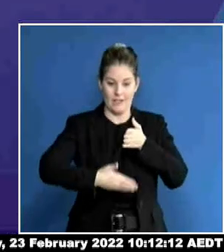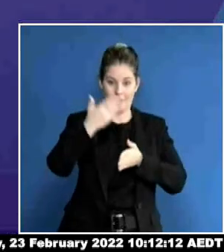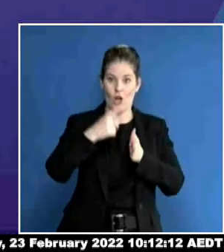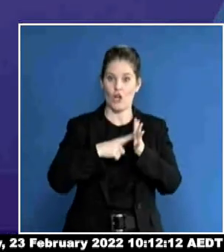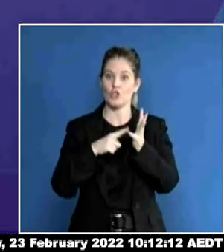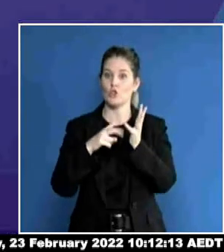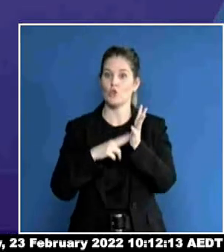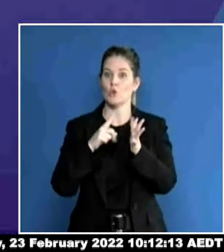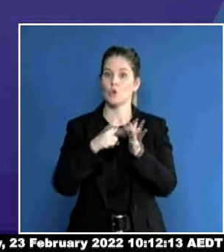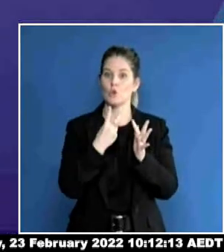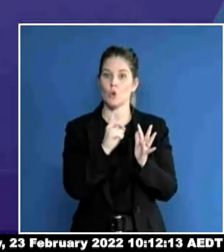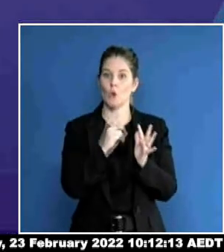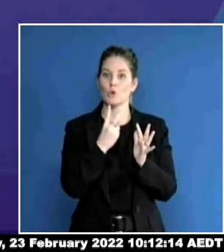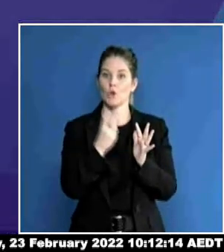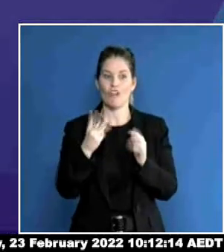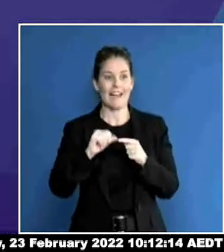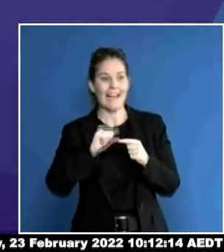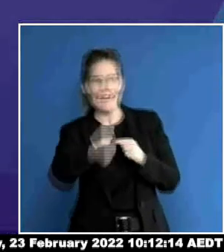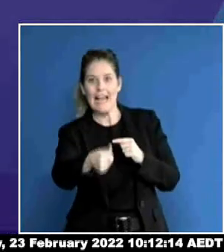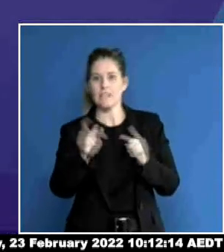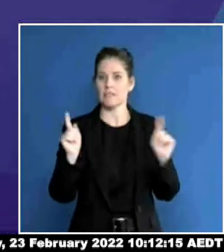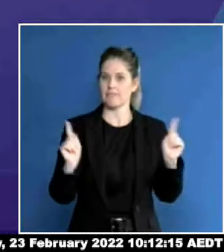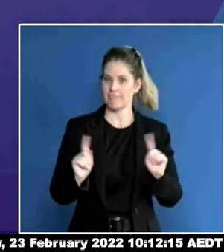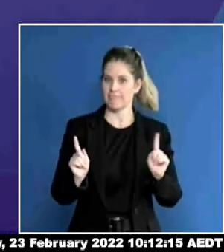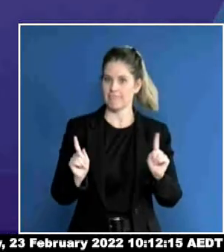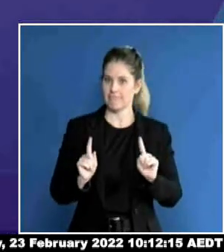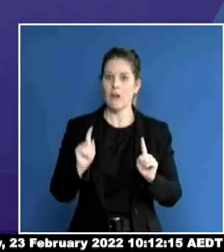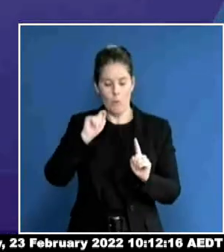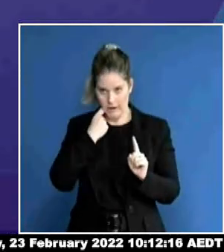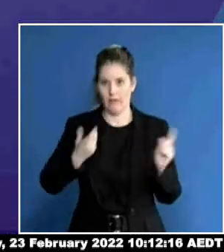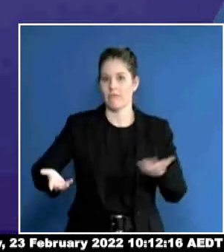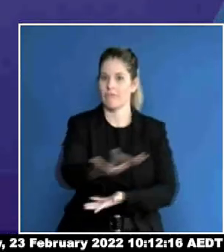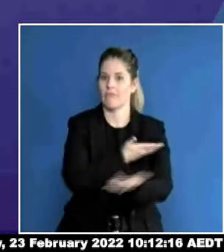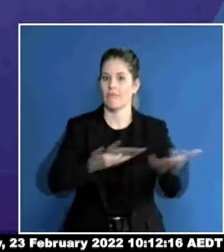The Senate Community Affairs References Committee published a report as recently as